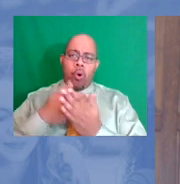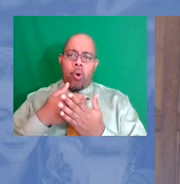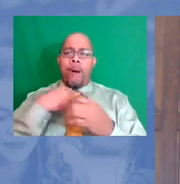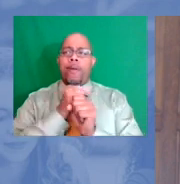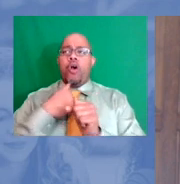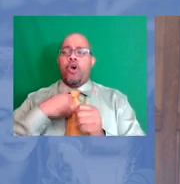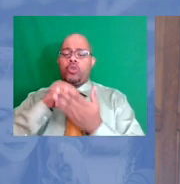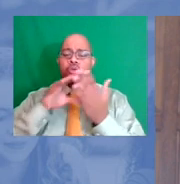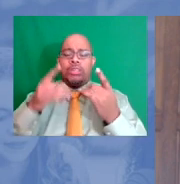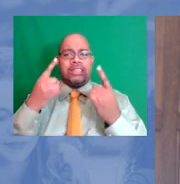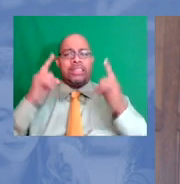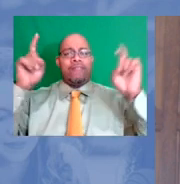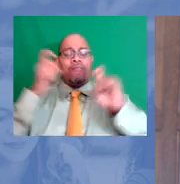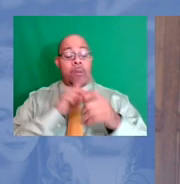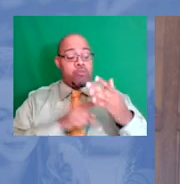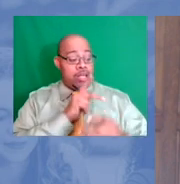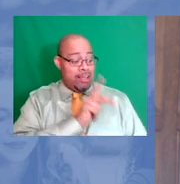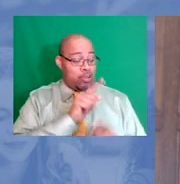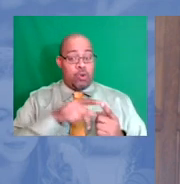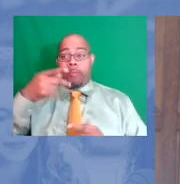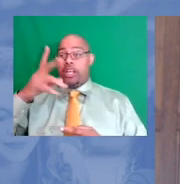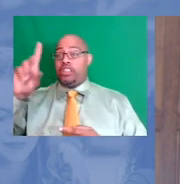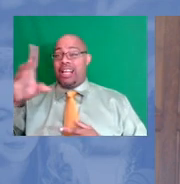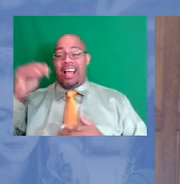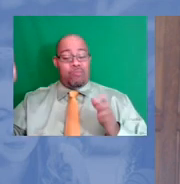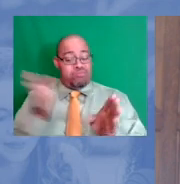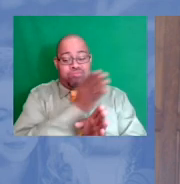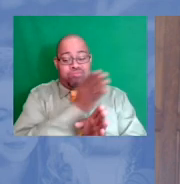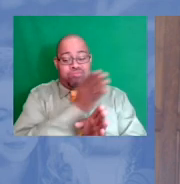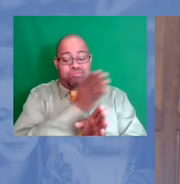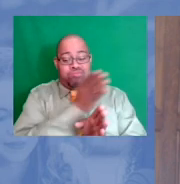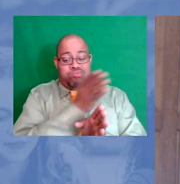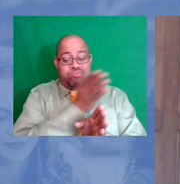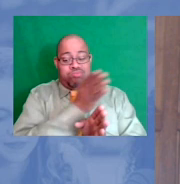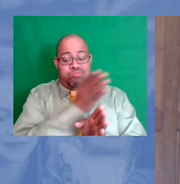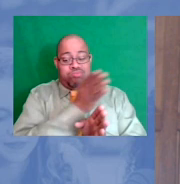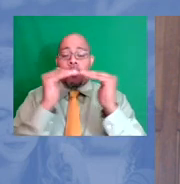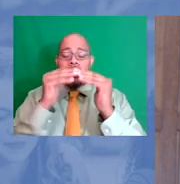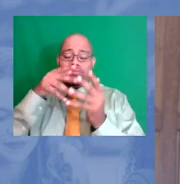PRE K TO PH.D. AND EVERYWHERE IN BETWEEN AND THAT EQUITY IS INFUSED IN K THROUGH 12 EDUCATION